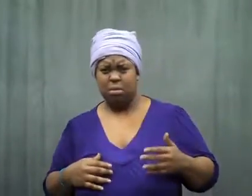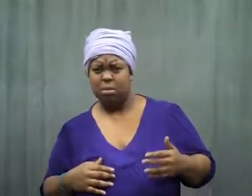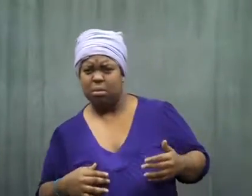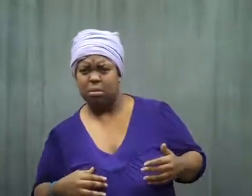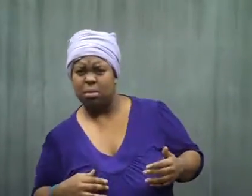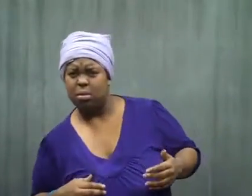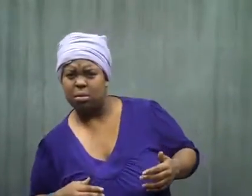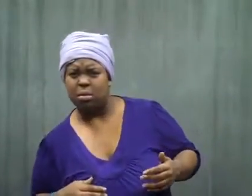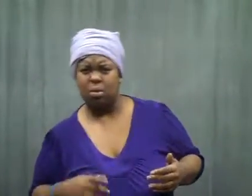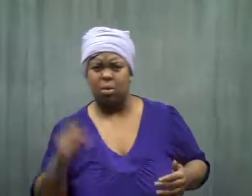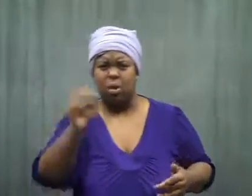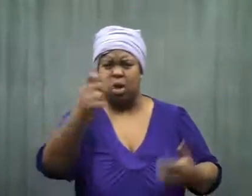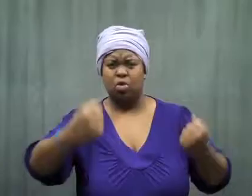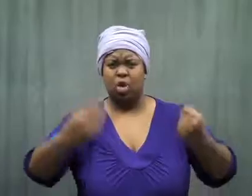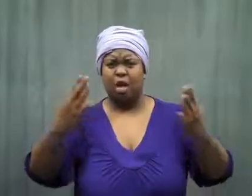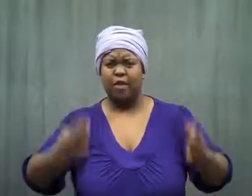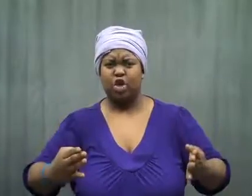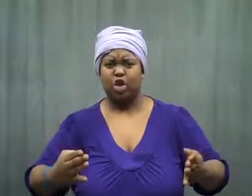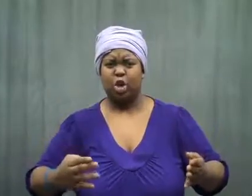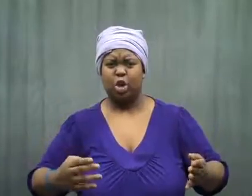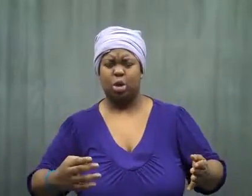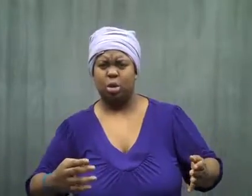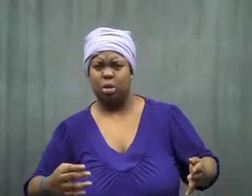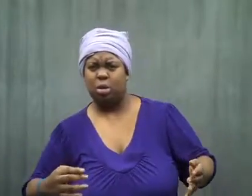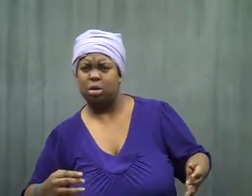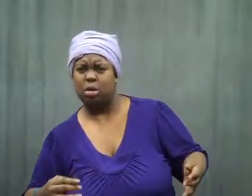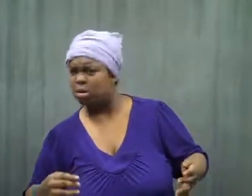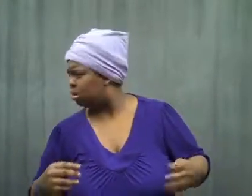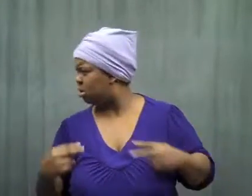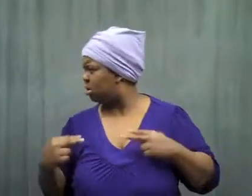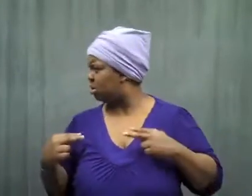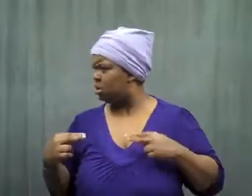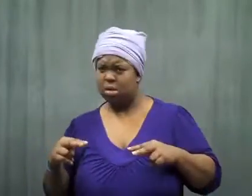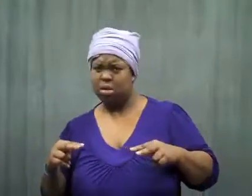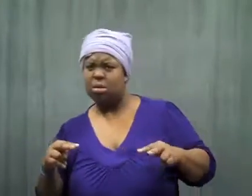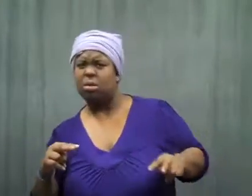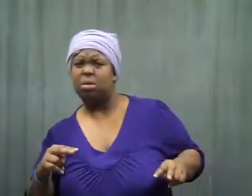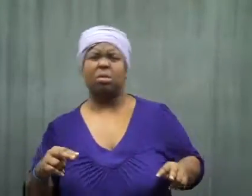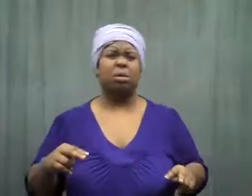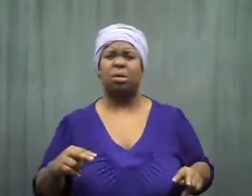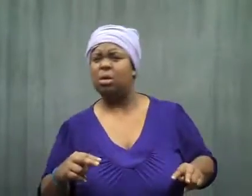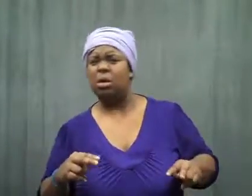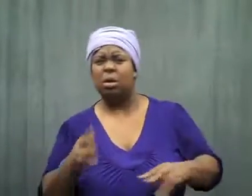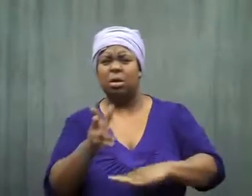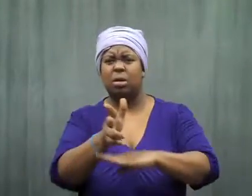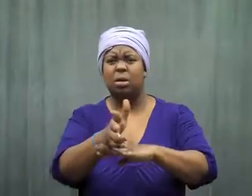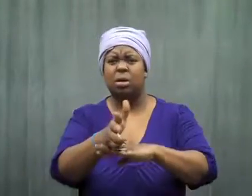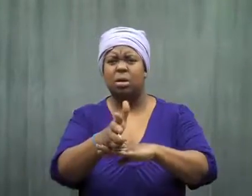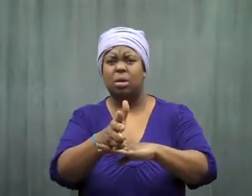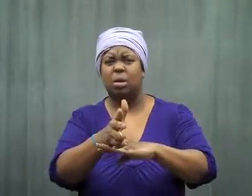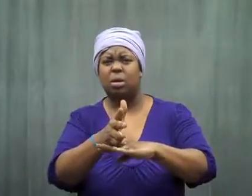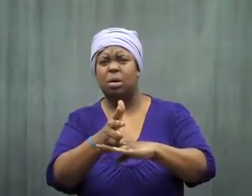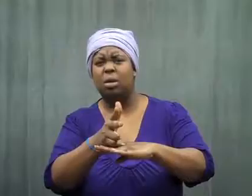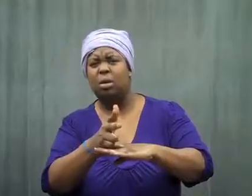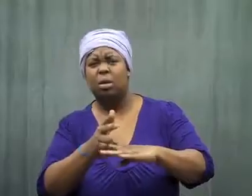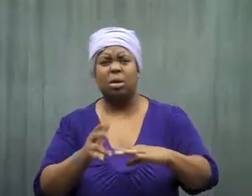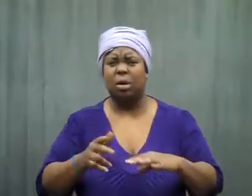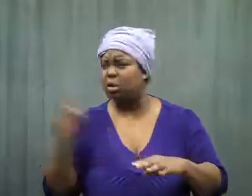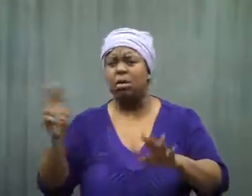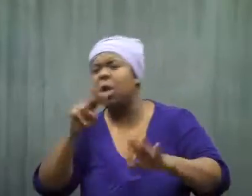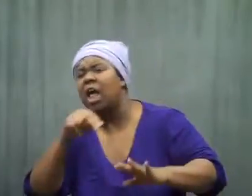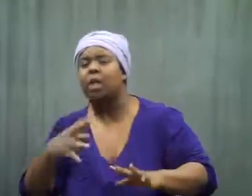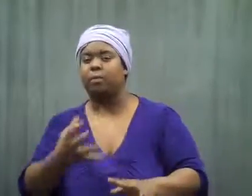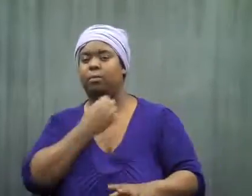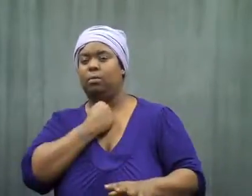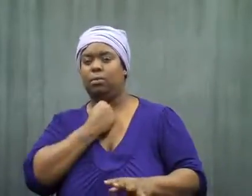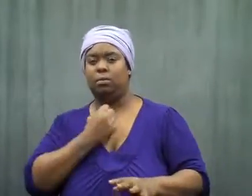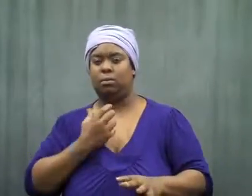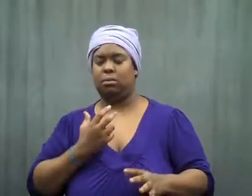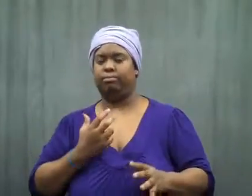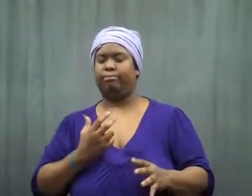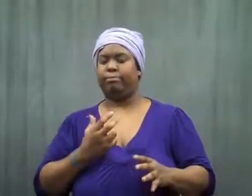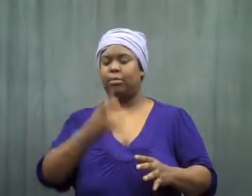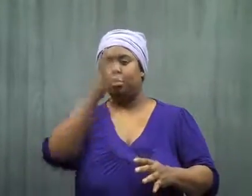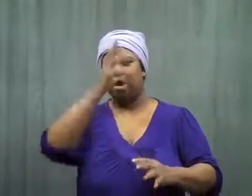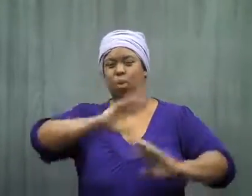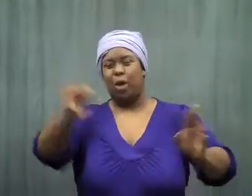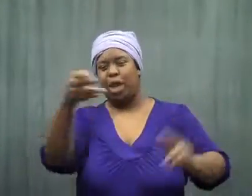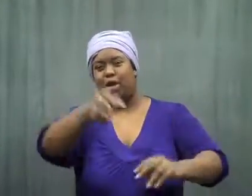We couldn't see the driver. We looked at each other.